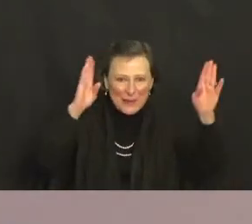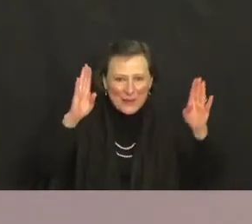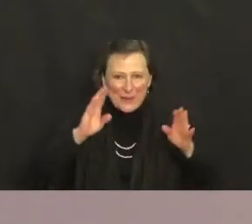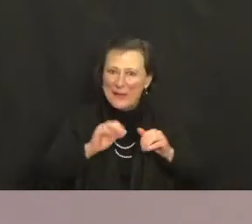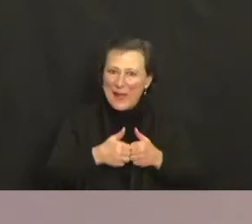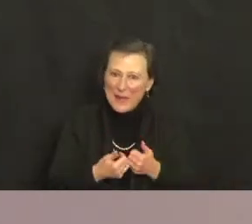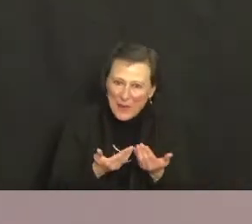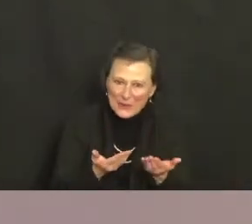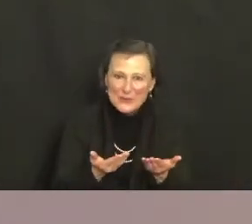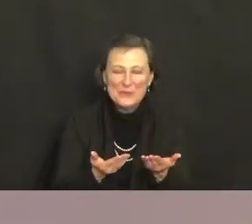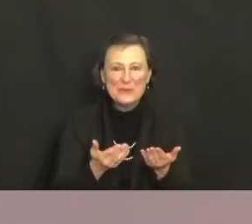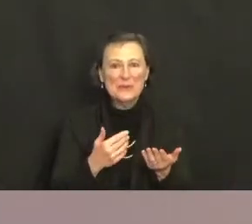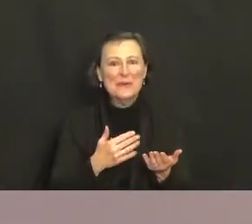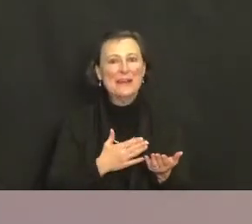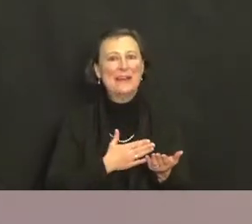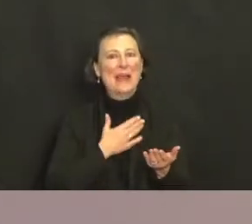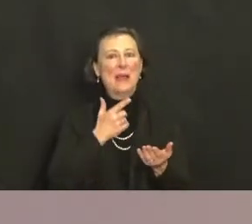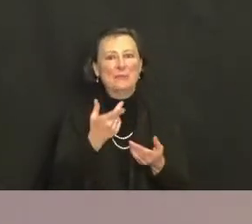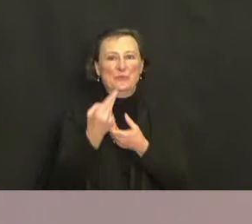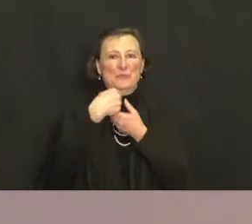I’m sure glad you've tuned in.